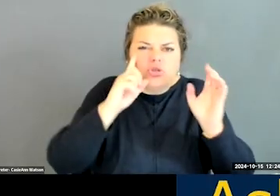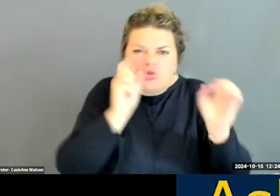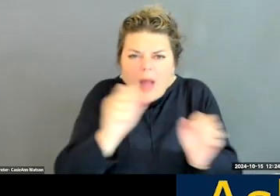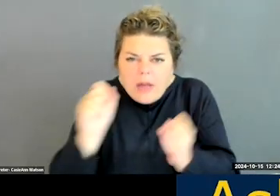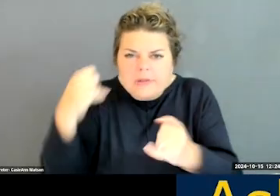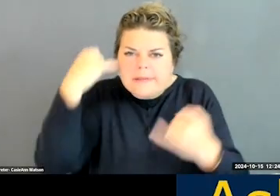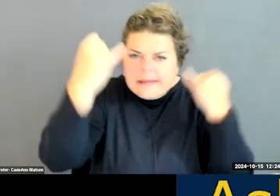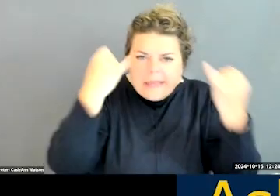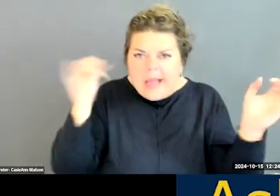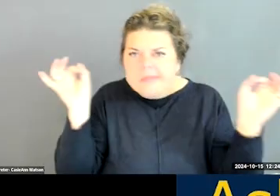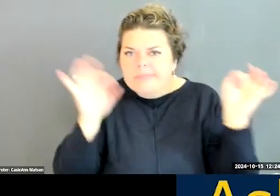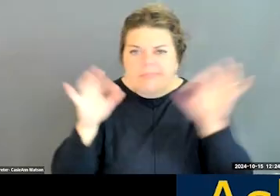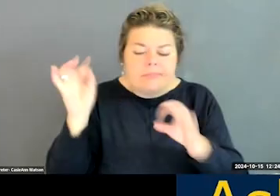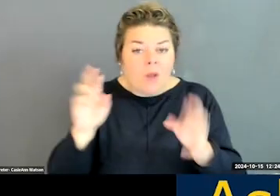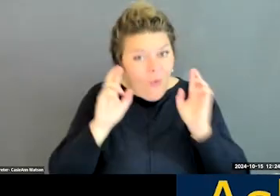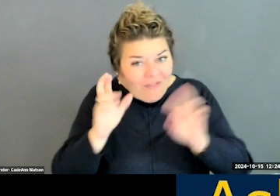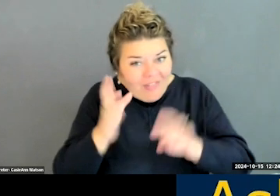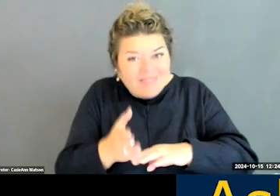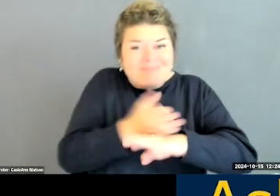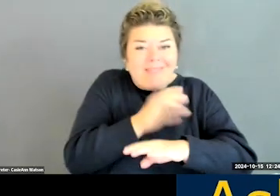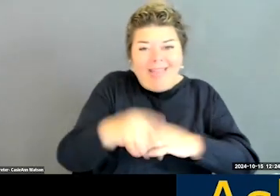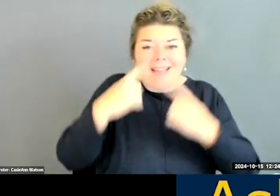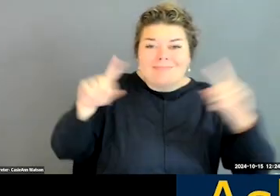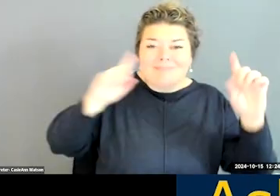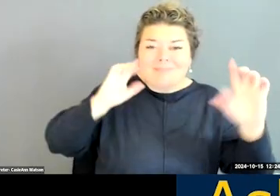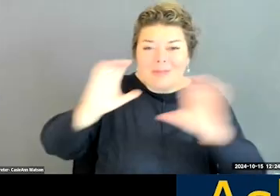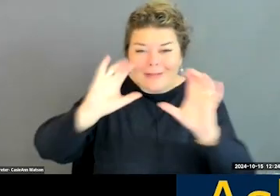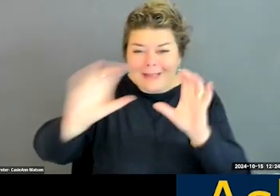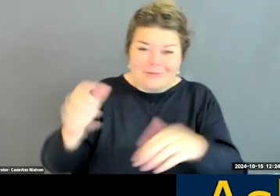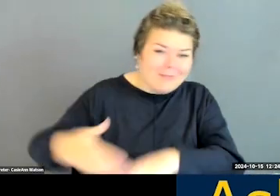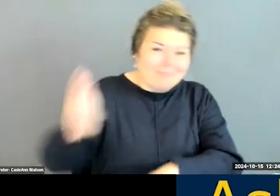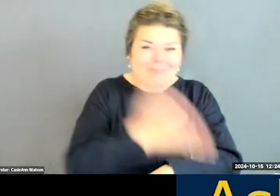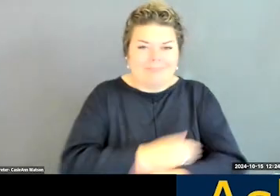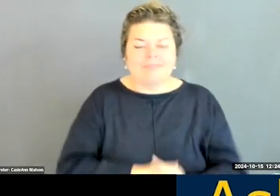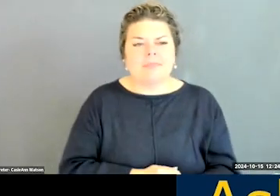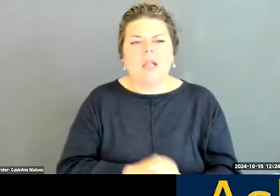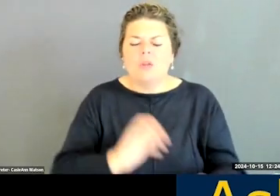for hopefully increasing that effective communication. So starting with how to ask for help,